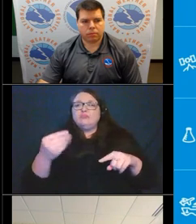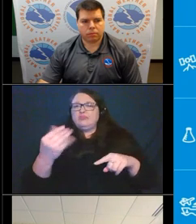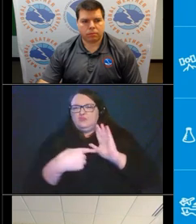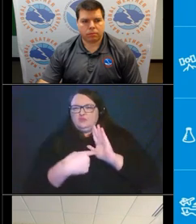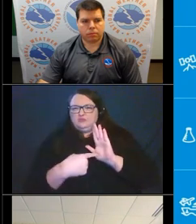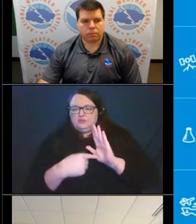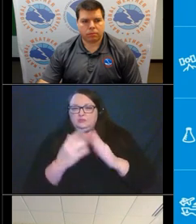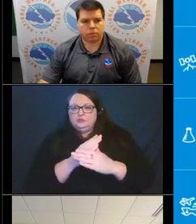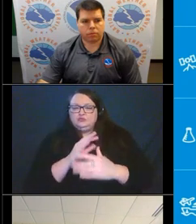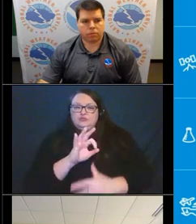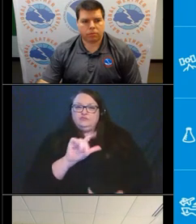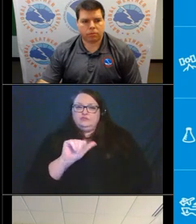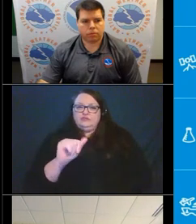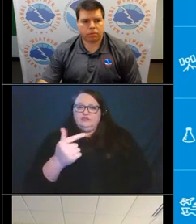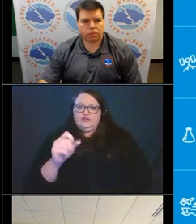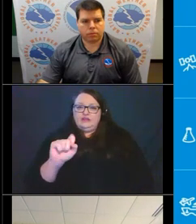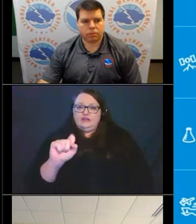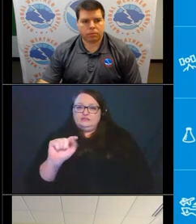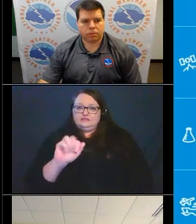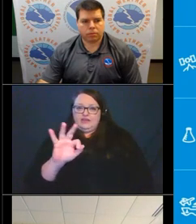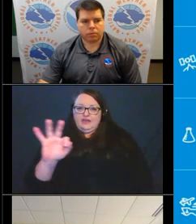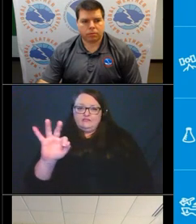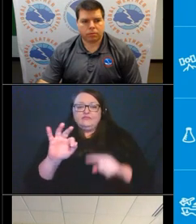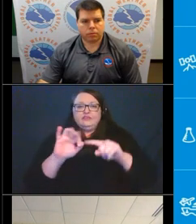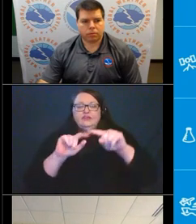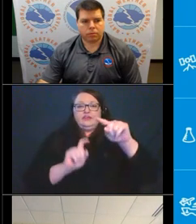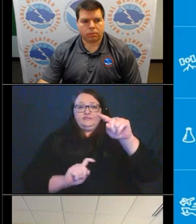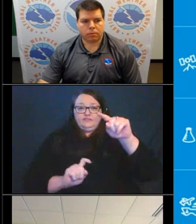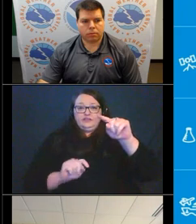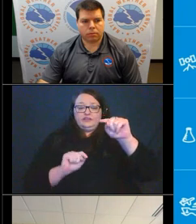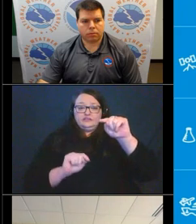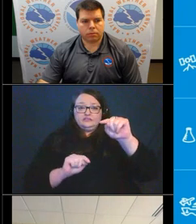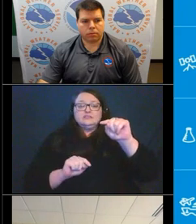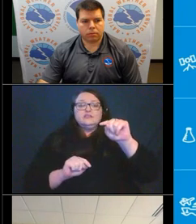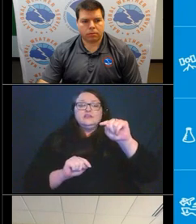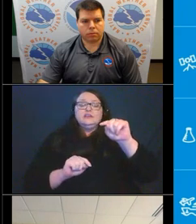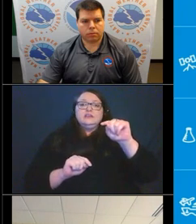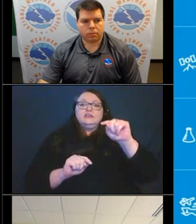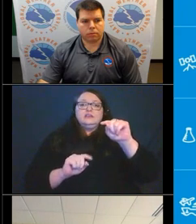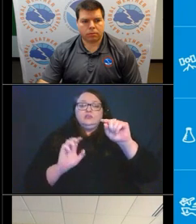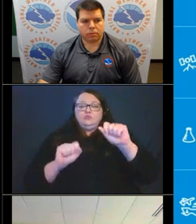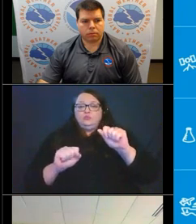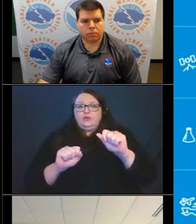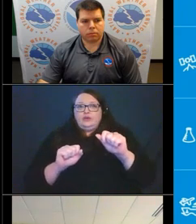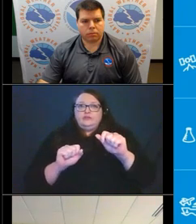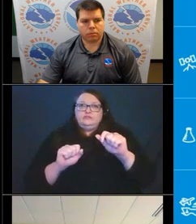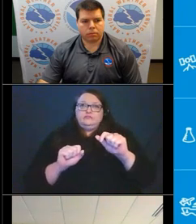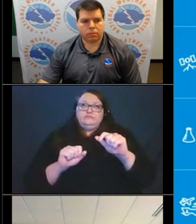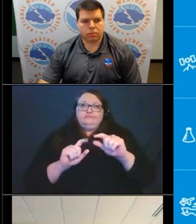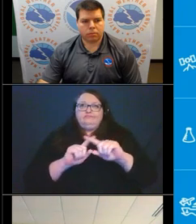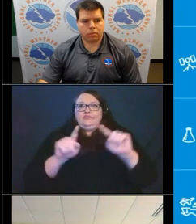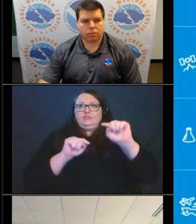between Flagstaff and Phoenix. So we can even look at like a much closer county and how those things